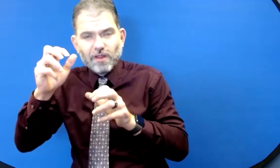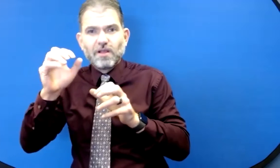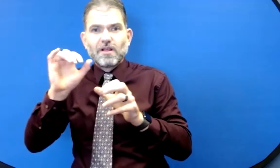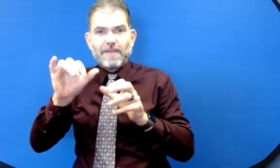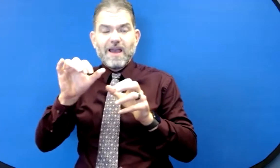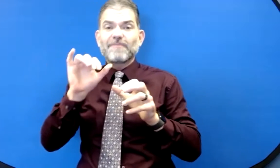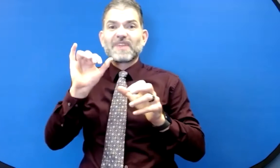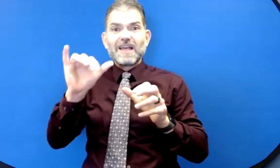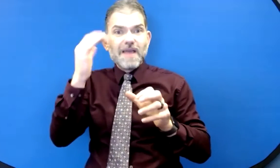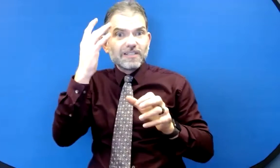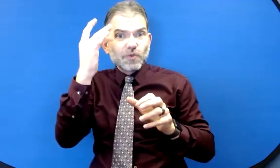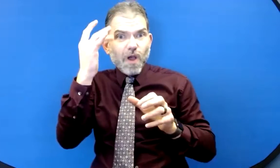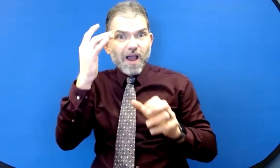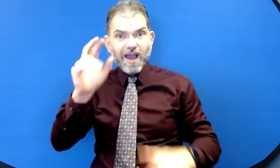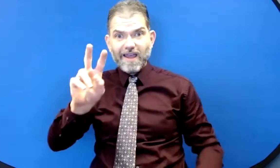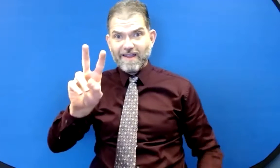ASL Interpreter: the vessels will begin to decay.